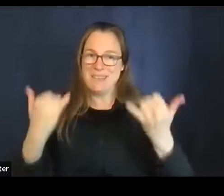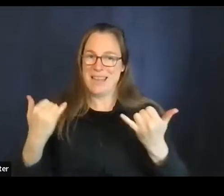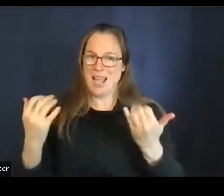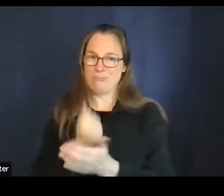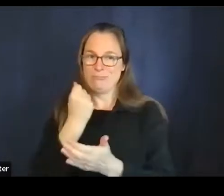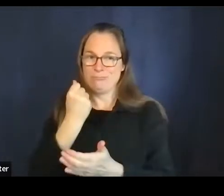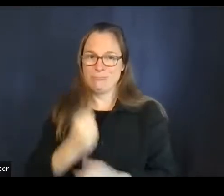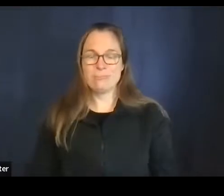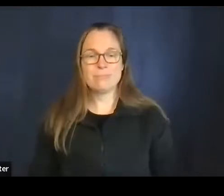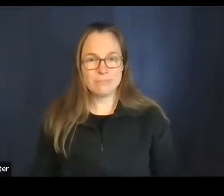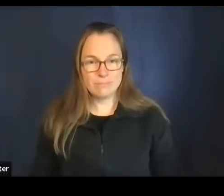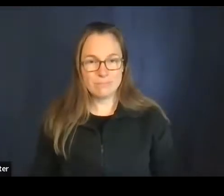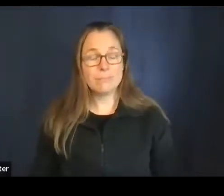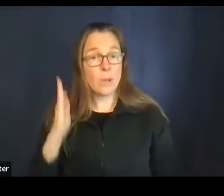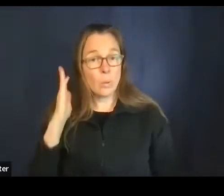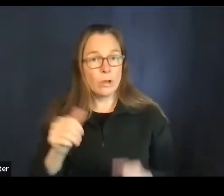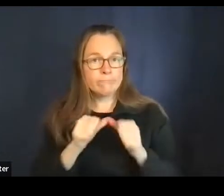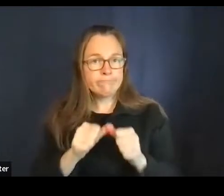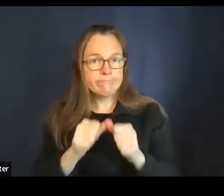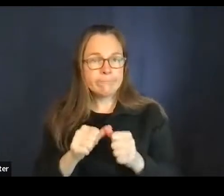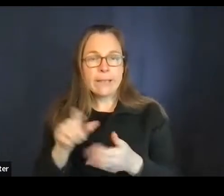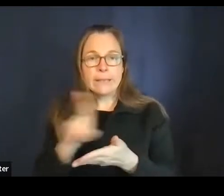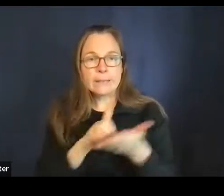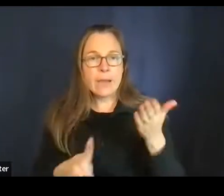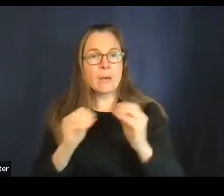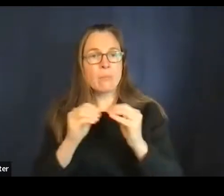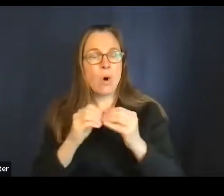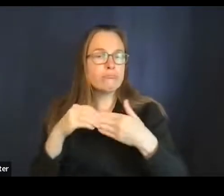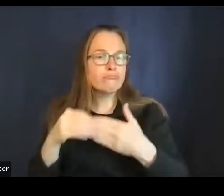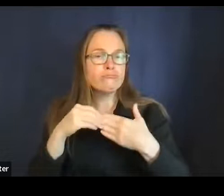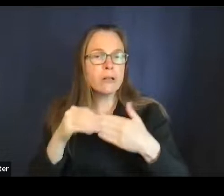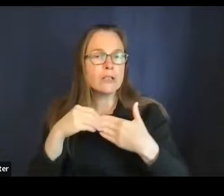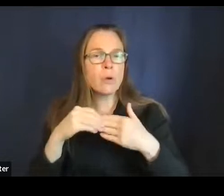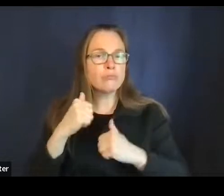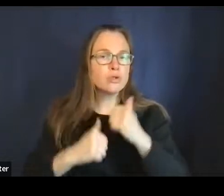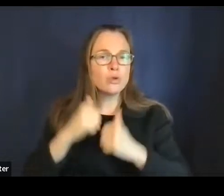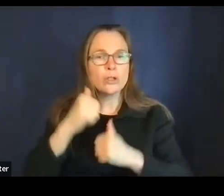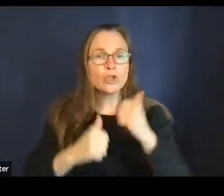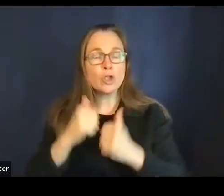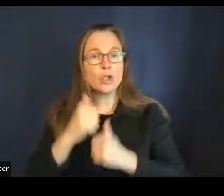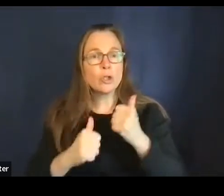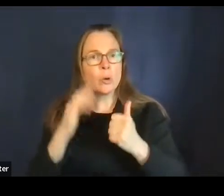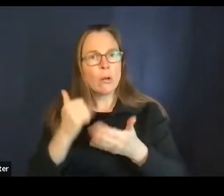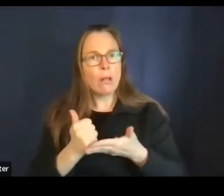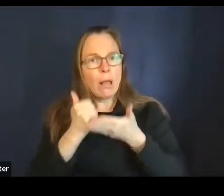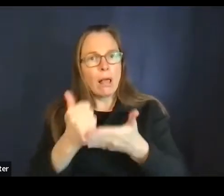We will endeavor to design a more nimble city infrastructure, one that is responsive and centers our constituents